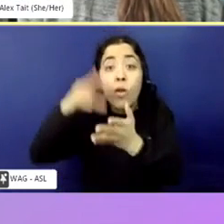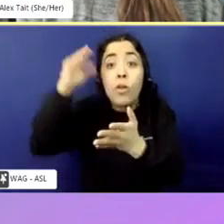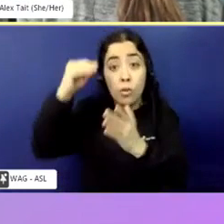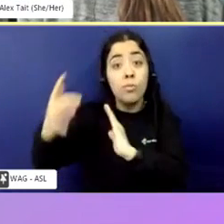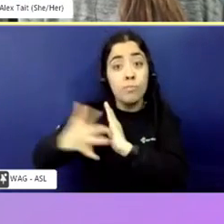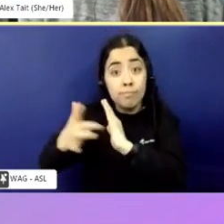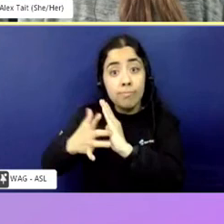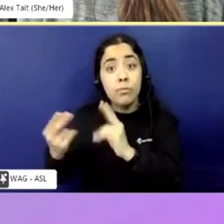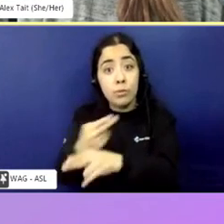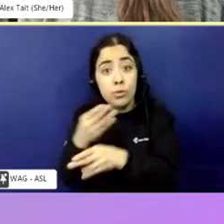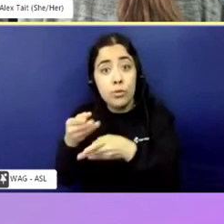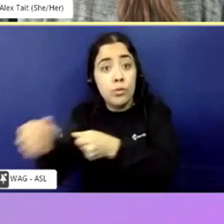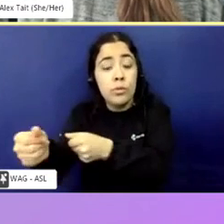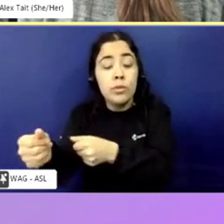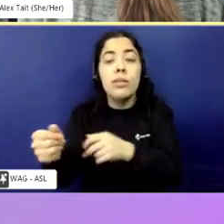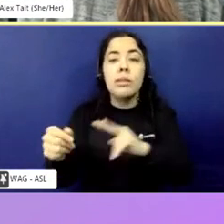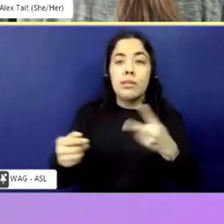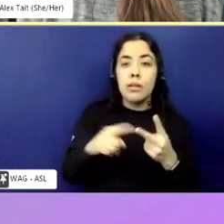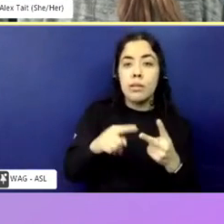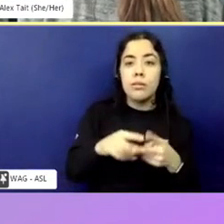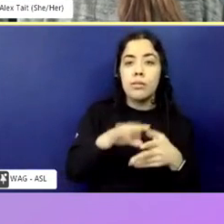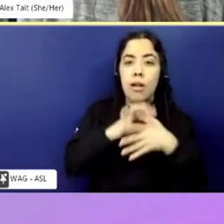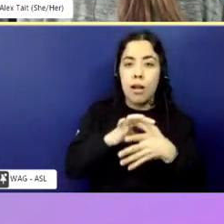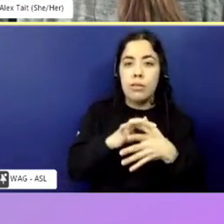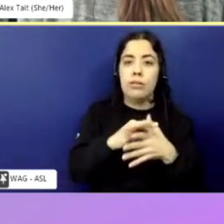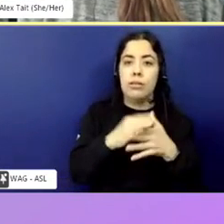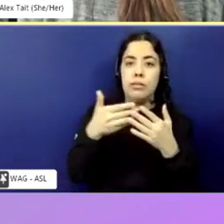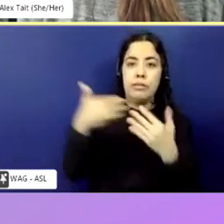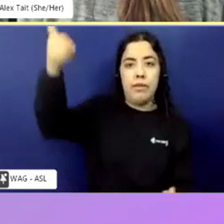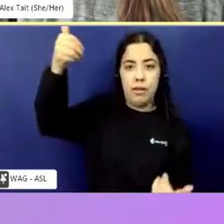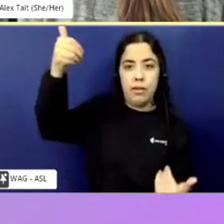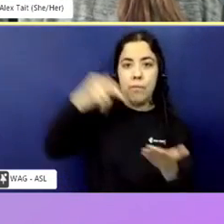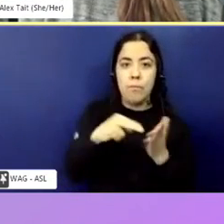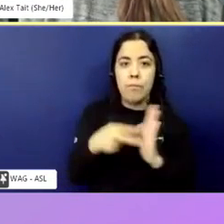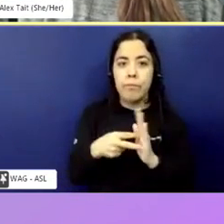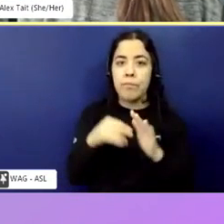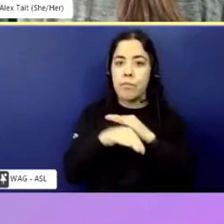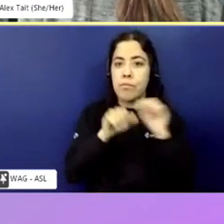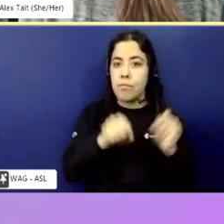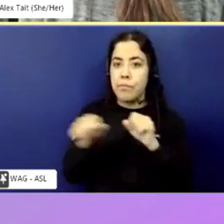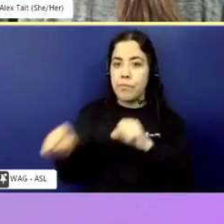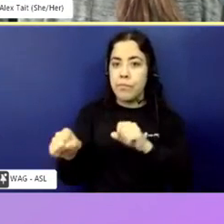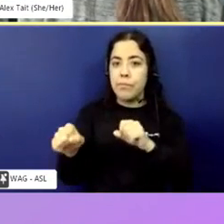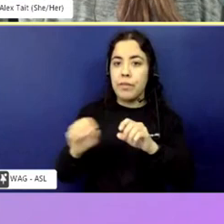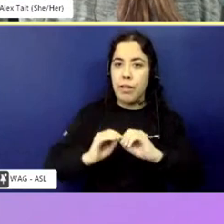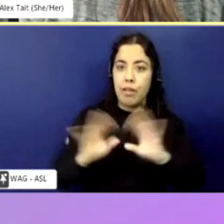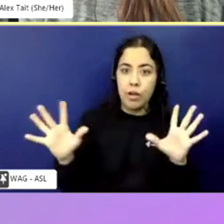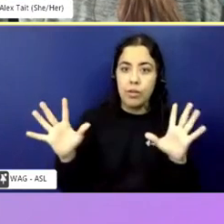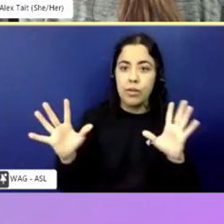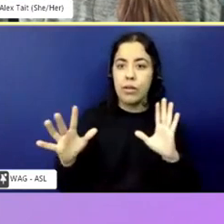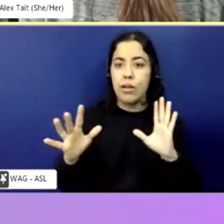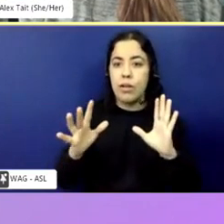is a learning divide, which relates to the ability to use learn how to new digital digital technology. And the